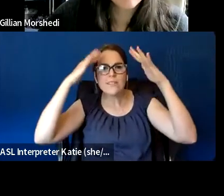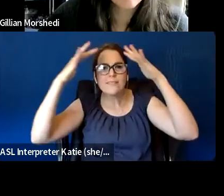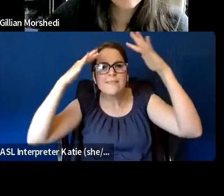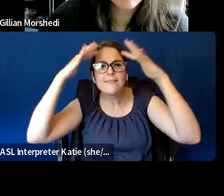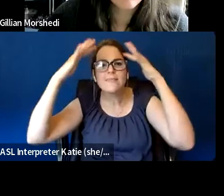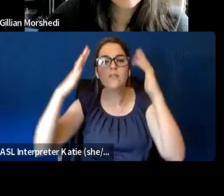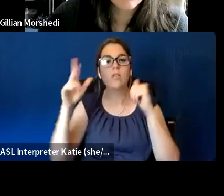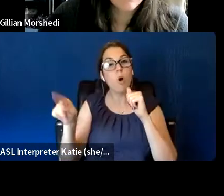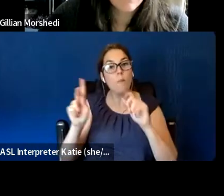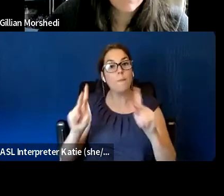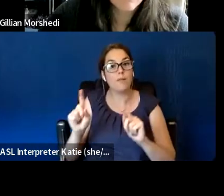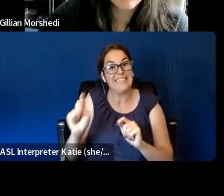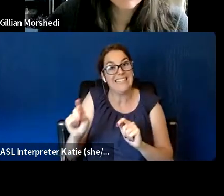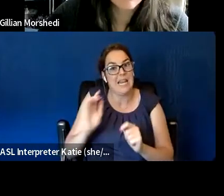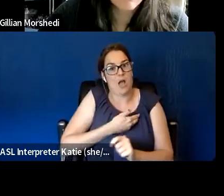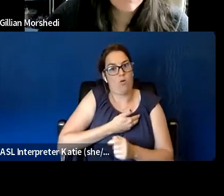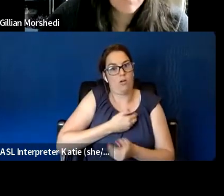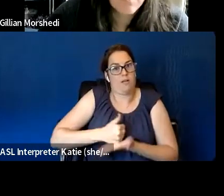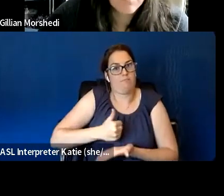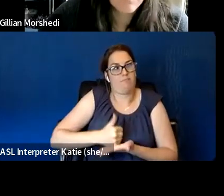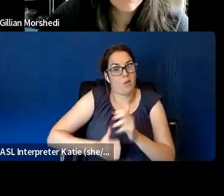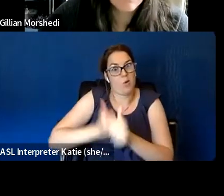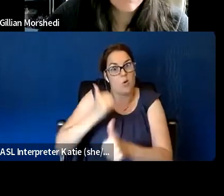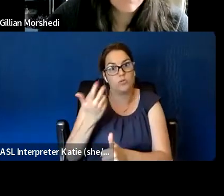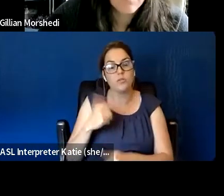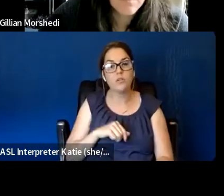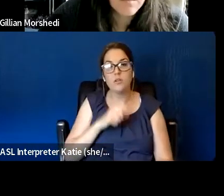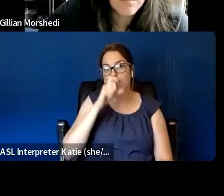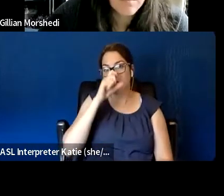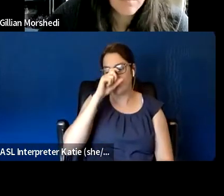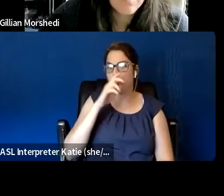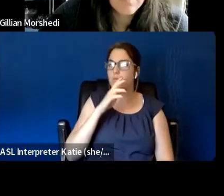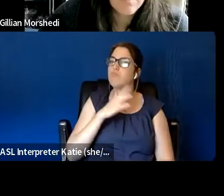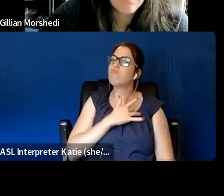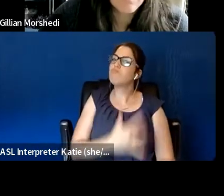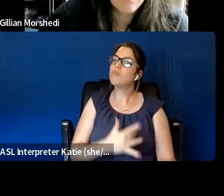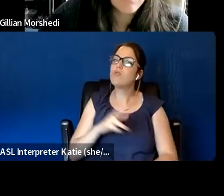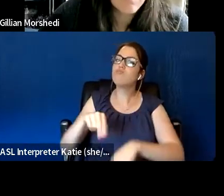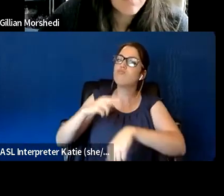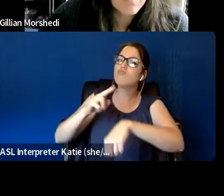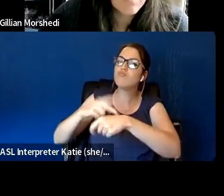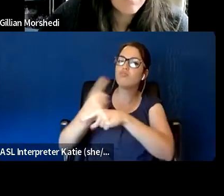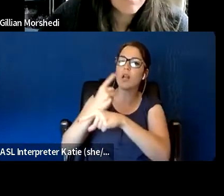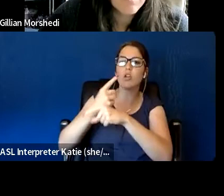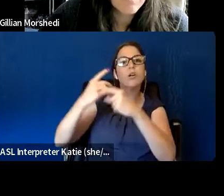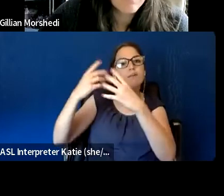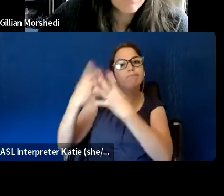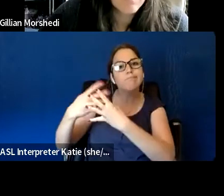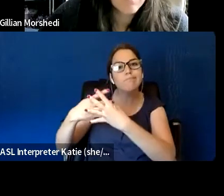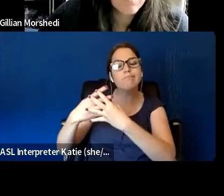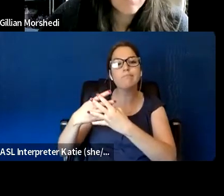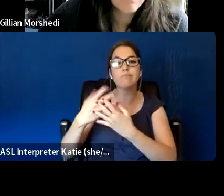And so traditional assessment would be like a 30-minute interview.